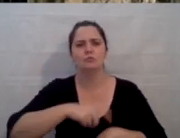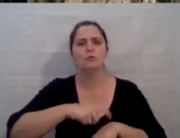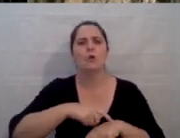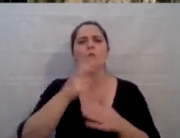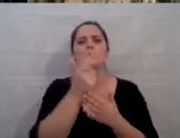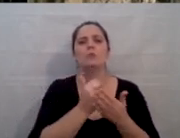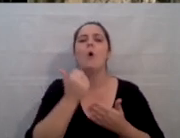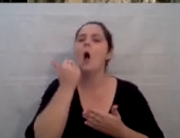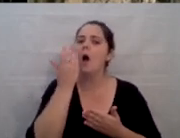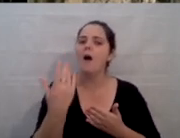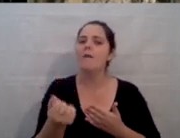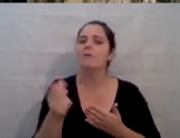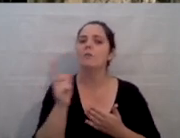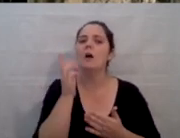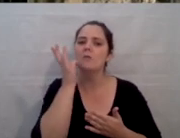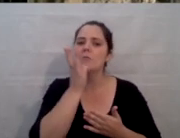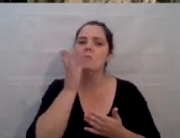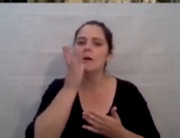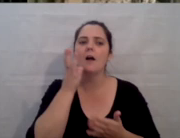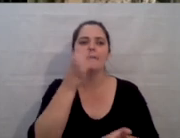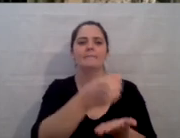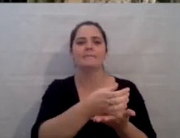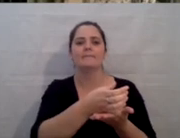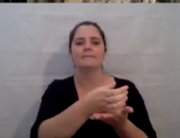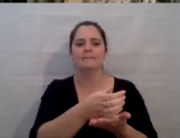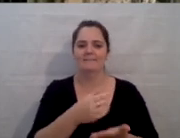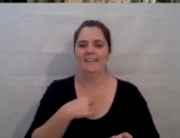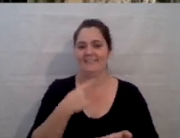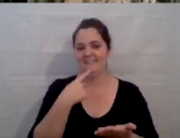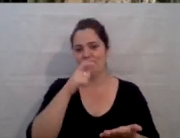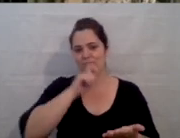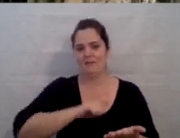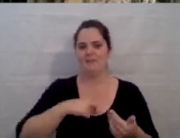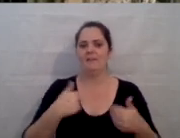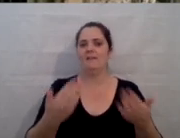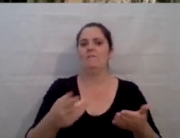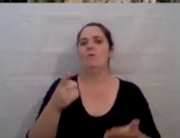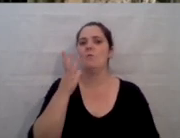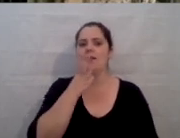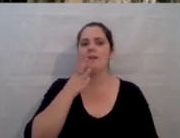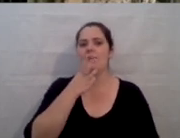wine on the dais so I promised them I would have a bottle of wine for them on the dais. Universities frown on that.